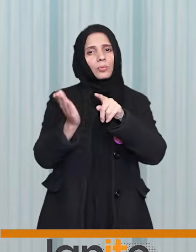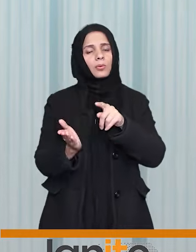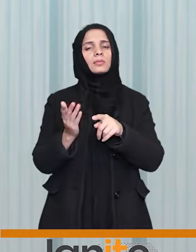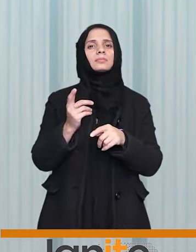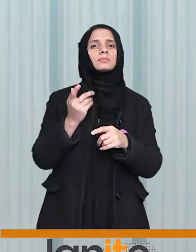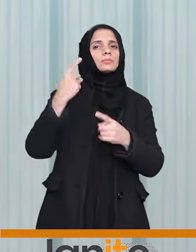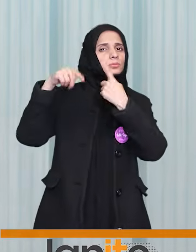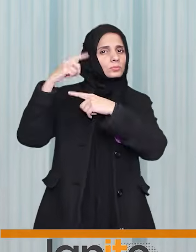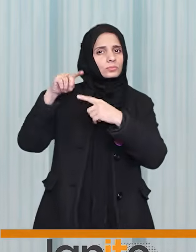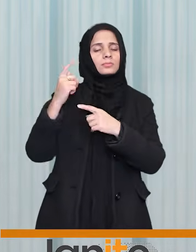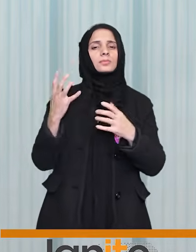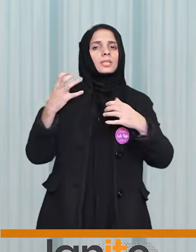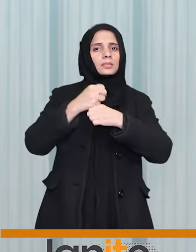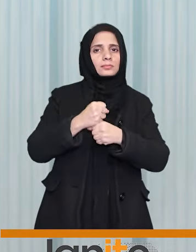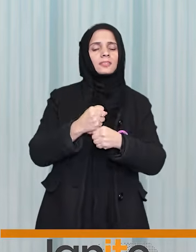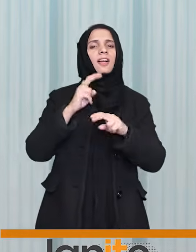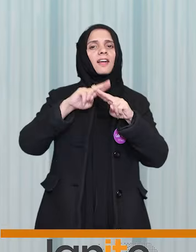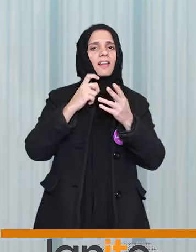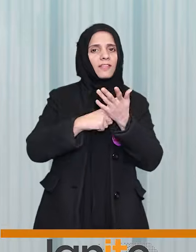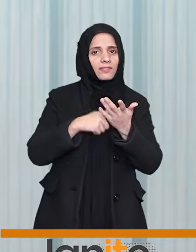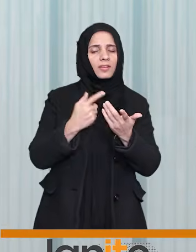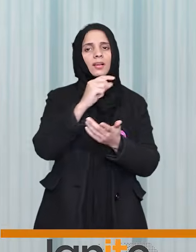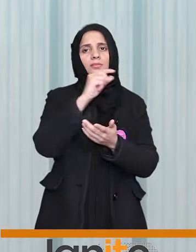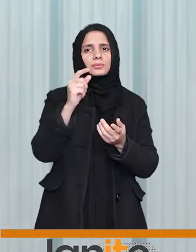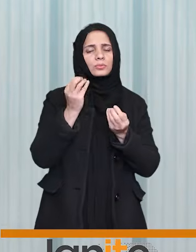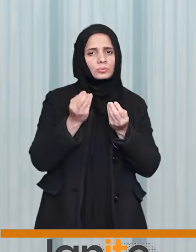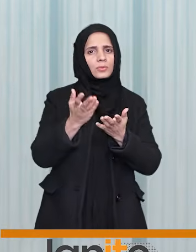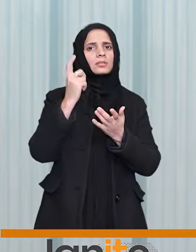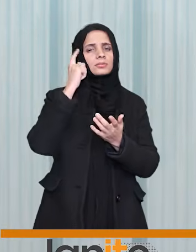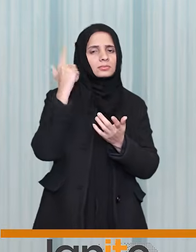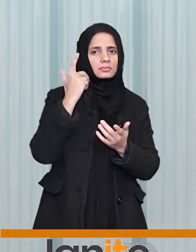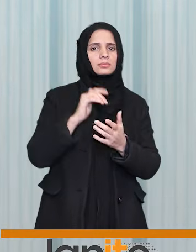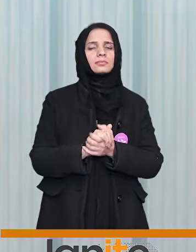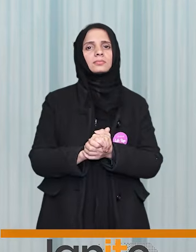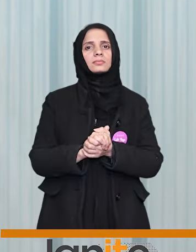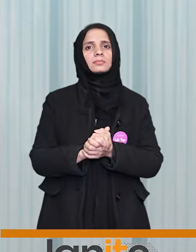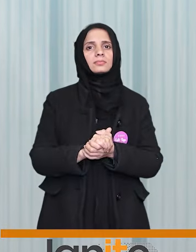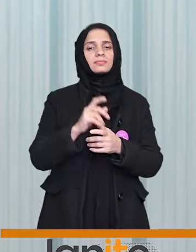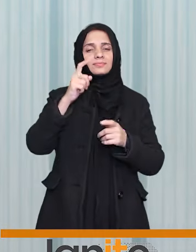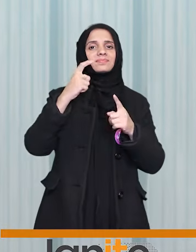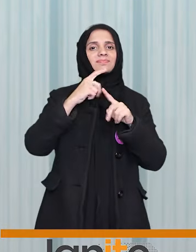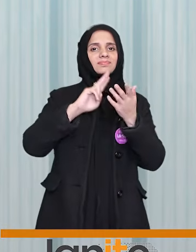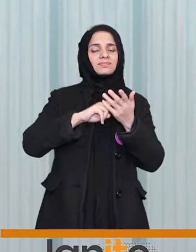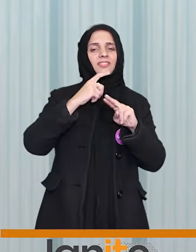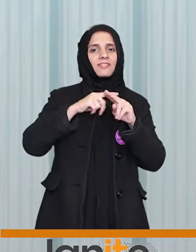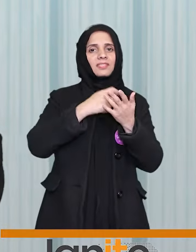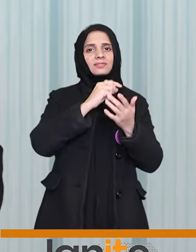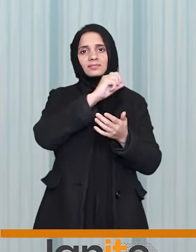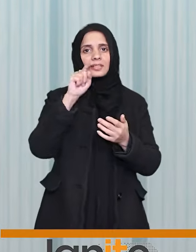when crowed funding, freelancing was taking boom, freelancer.com, elance.com and